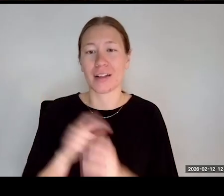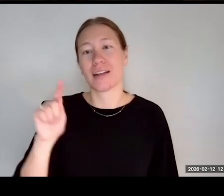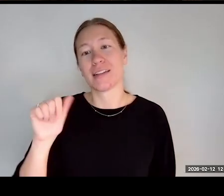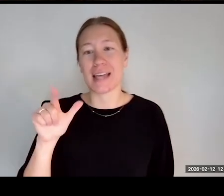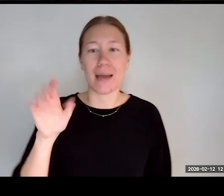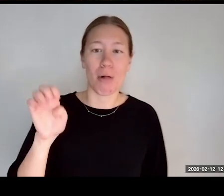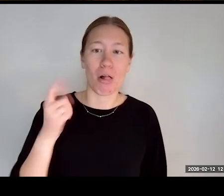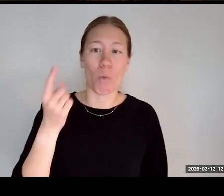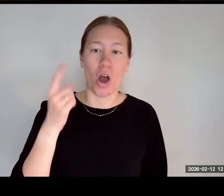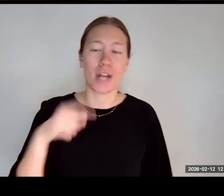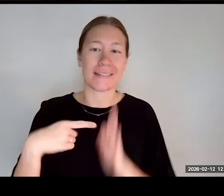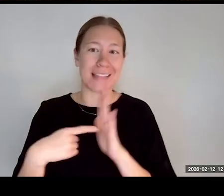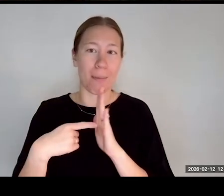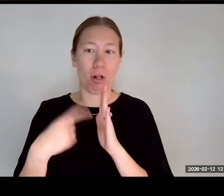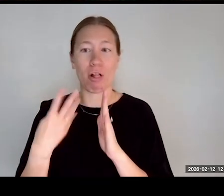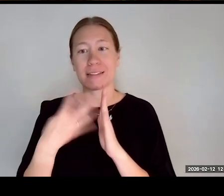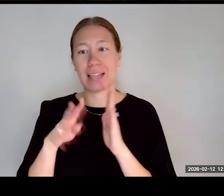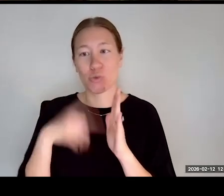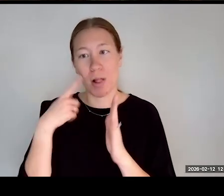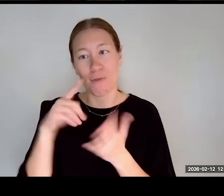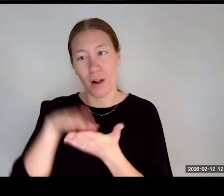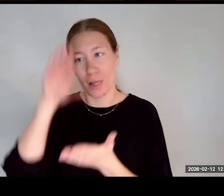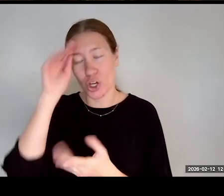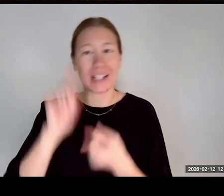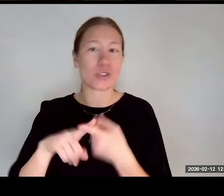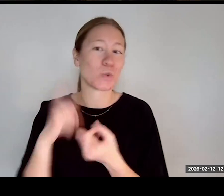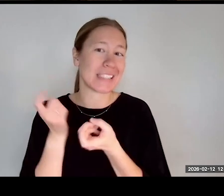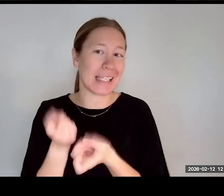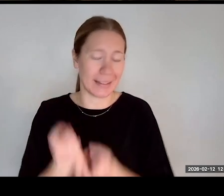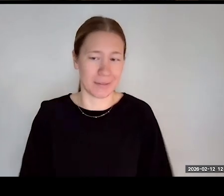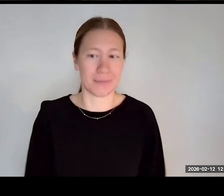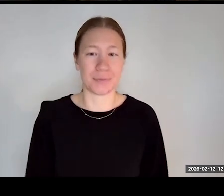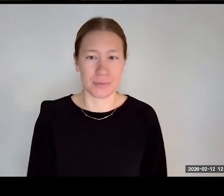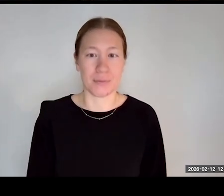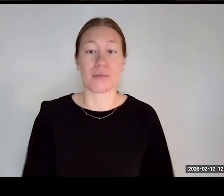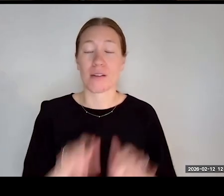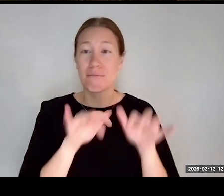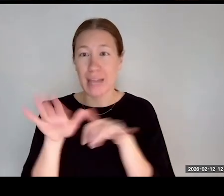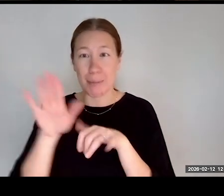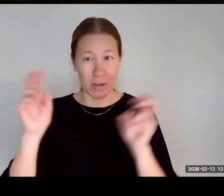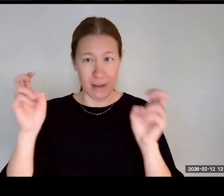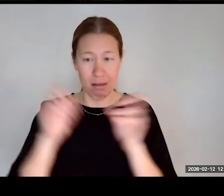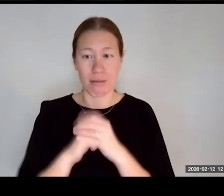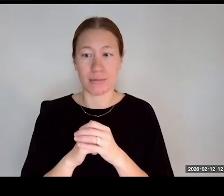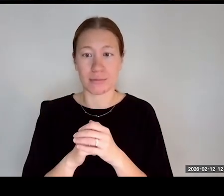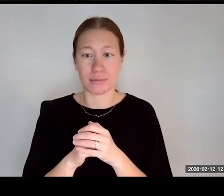Sample schedule or learning to ski. So once that's entered, I can select where I want this to display,